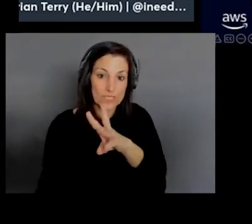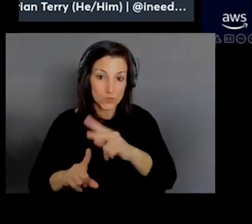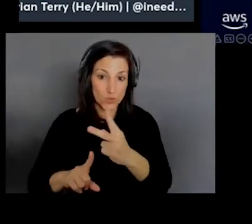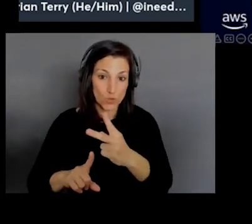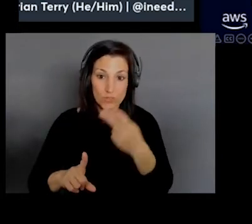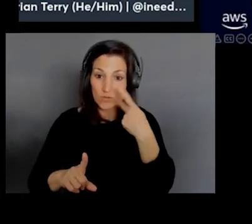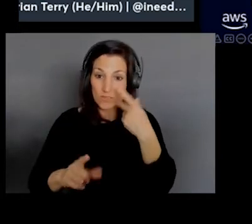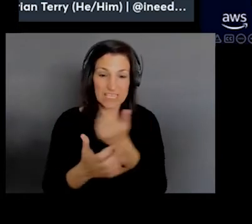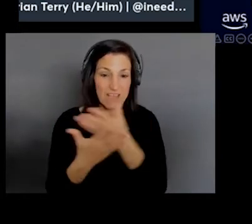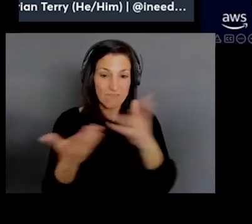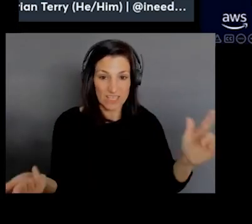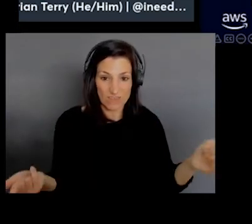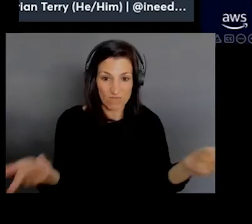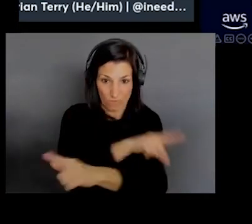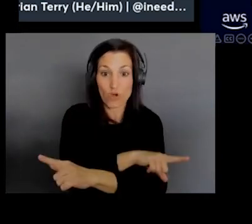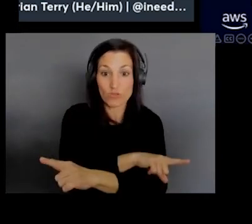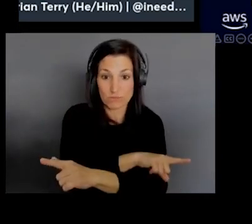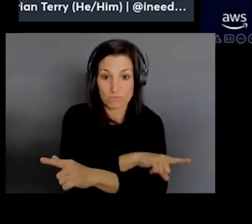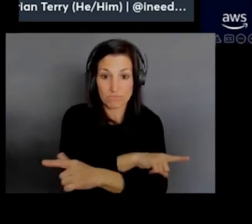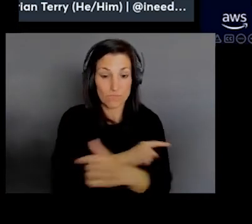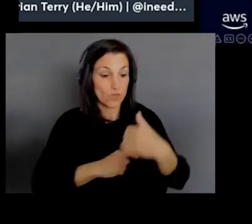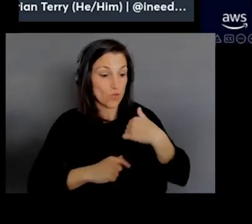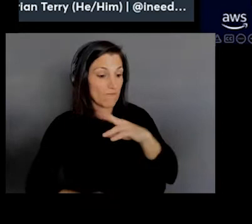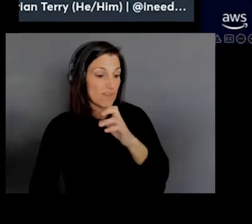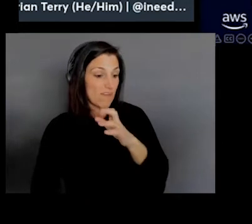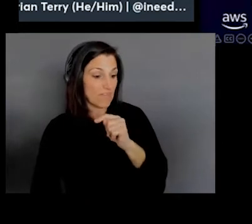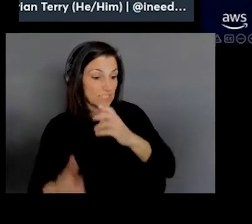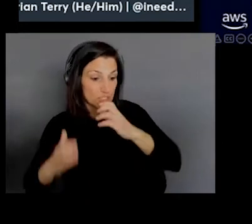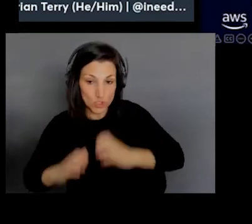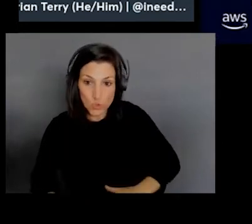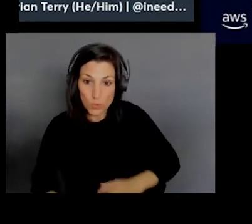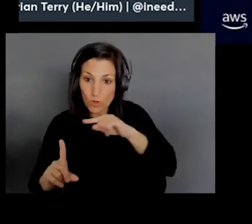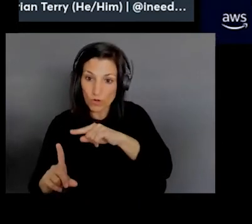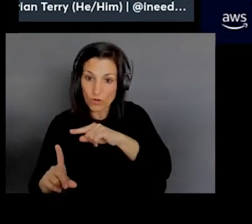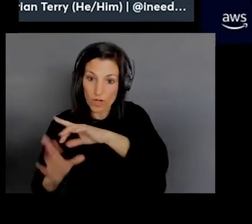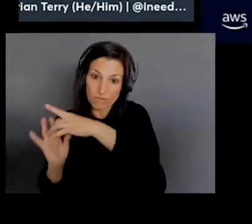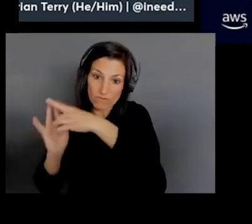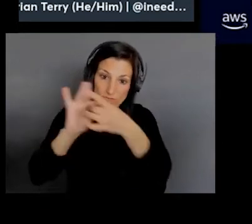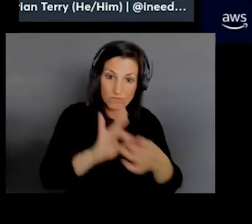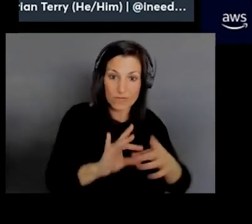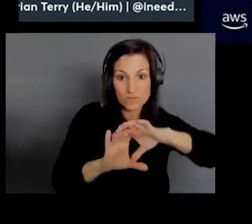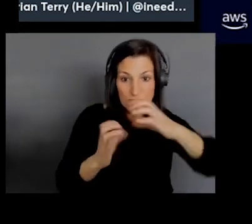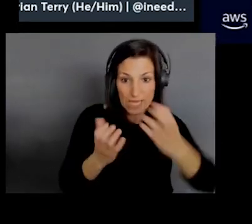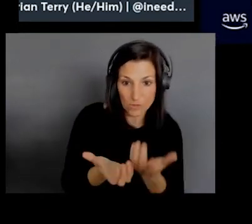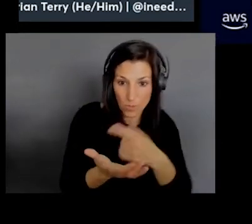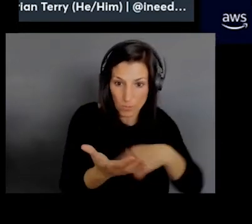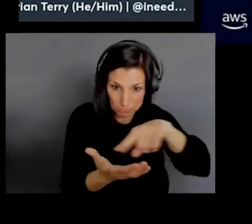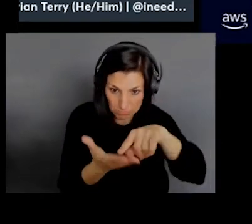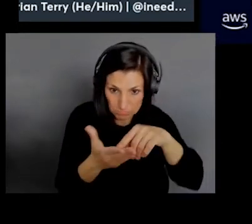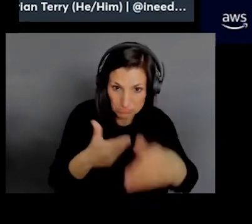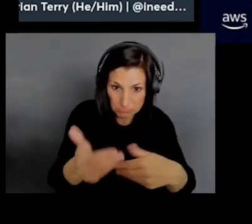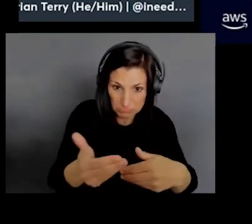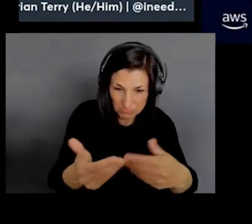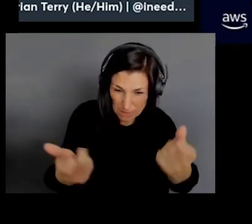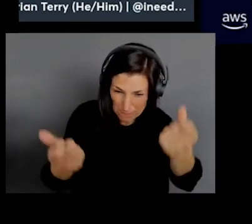where we have an Event consumer and we're right into that global table. Cool. Does that make sense? Yeah. - That does.